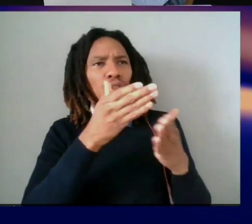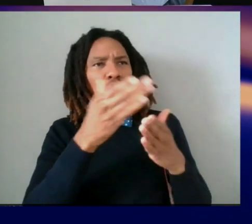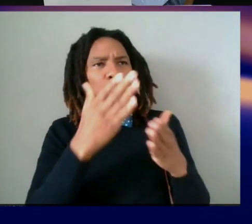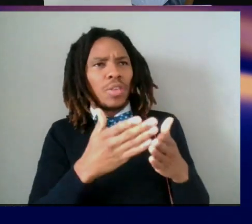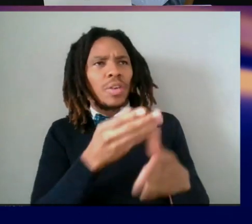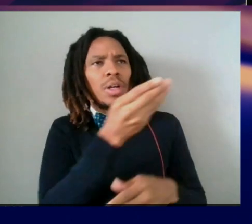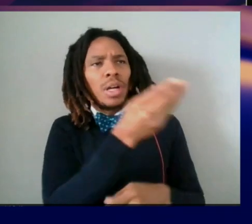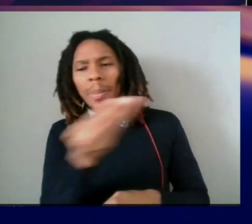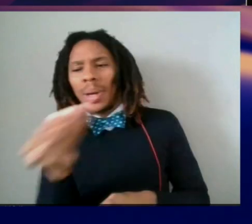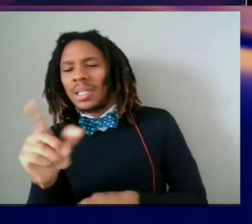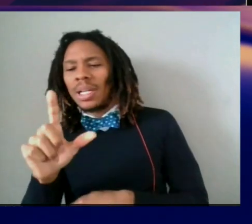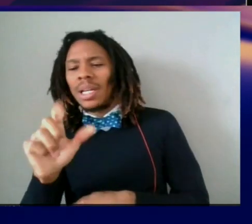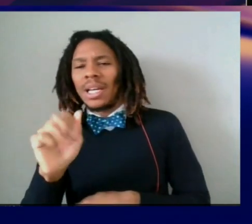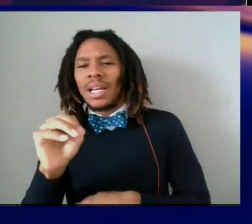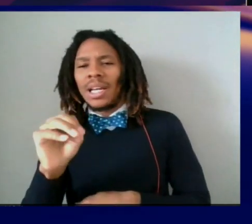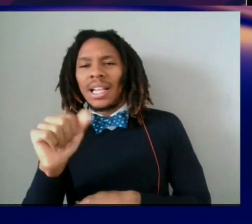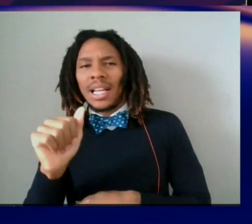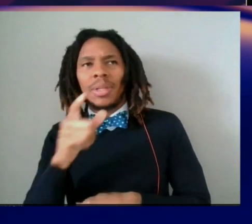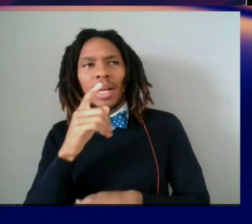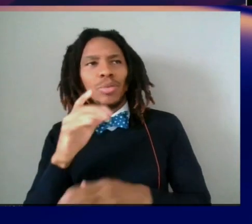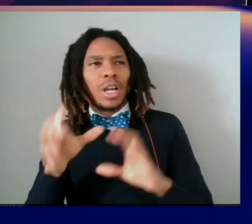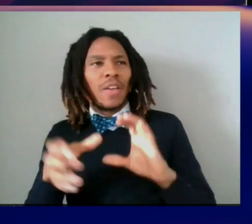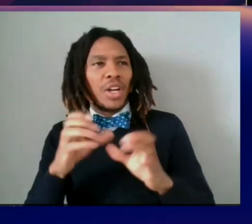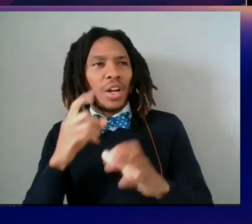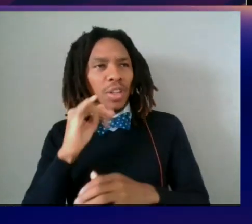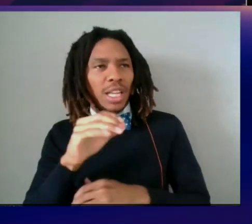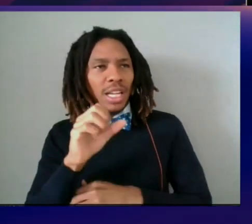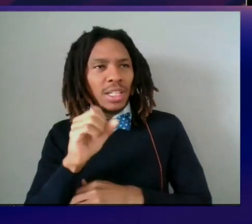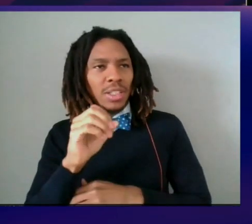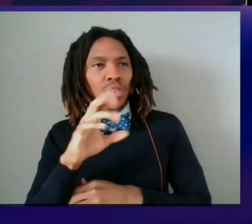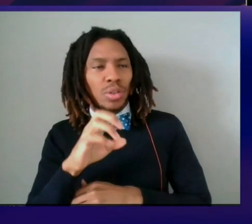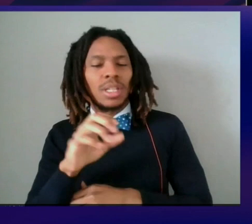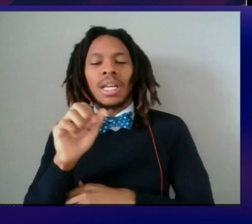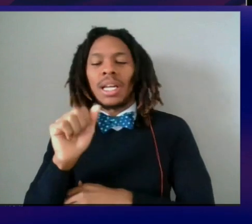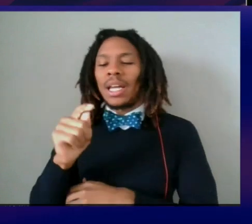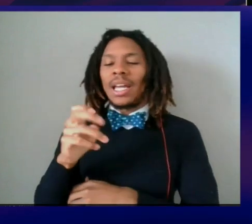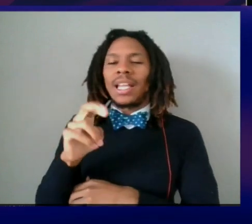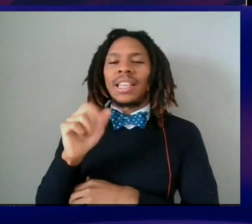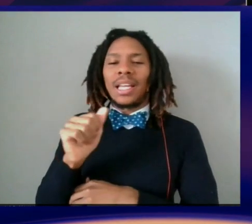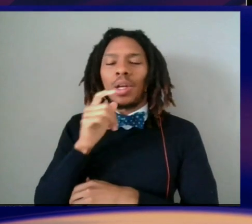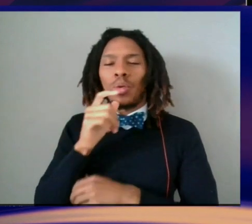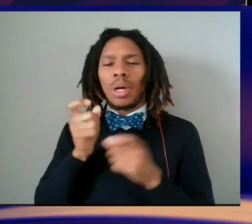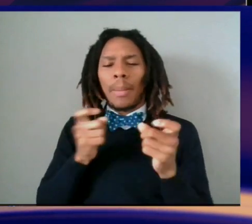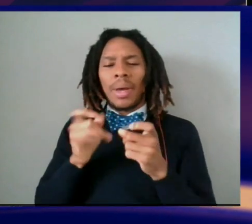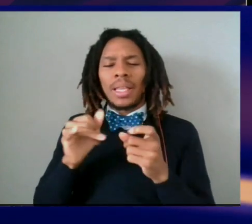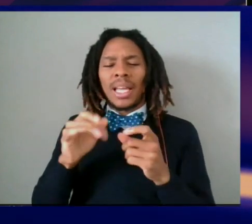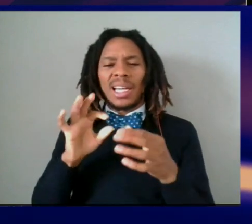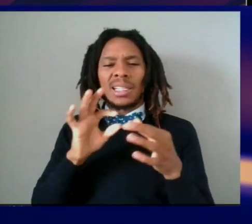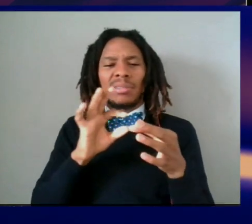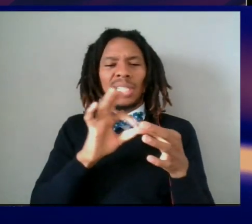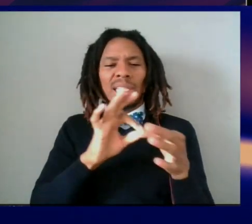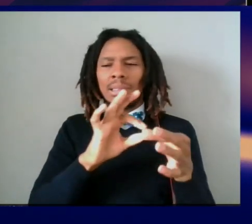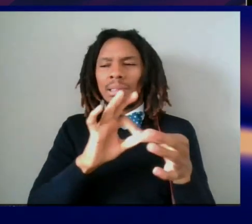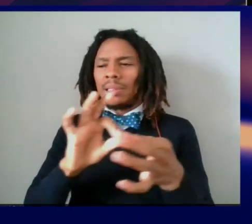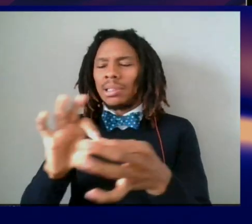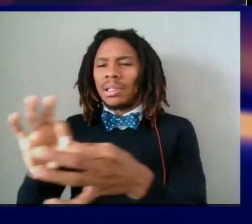that's configured for that underlying source. And Athena will sort of manage those connections as they're working with the underlying sources